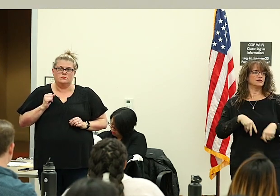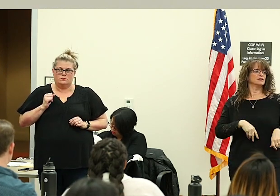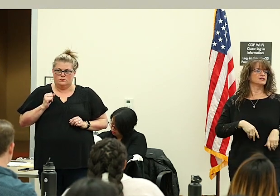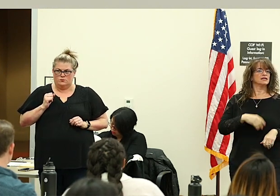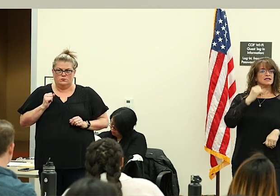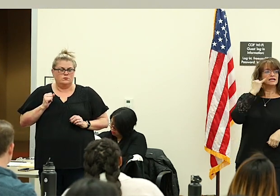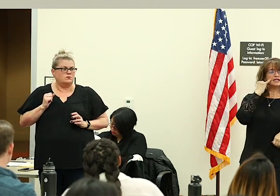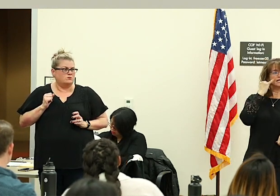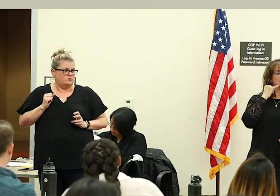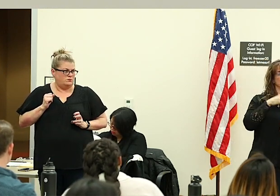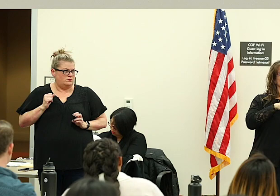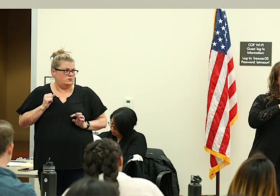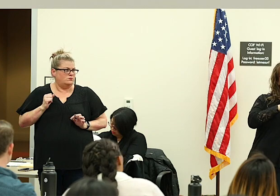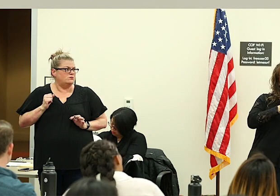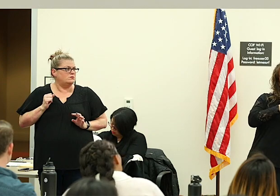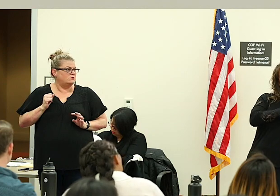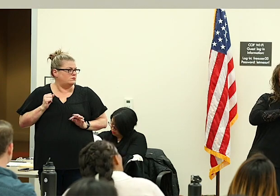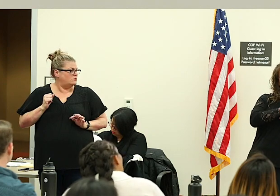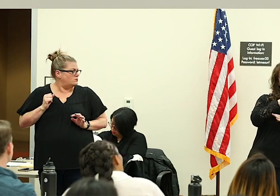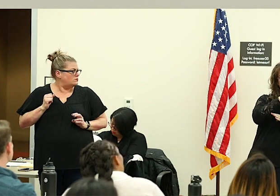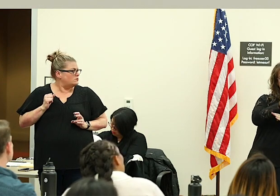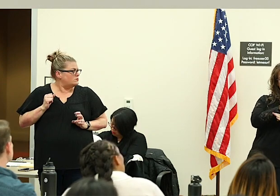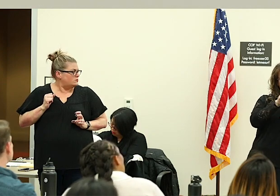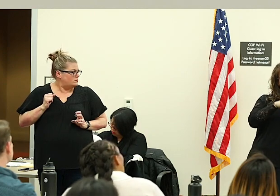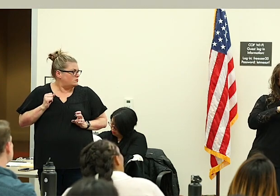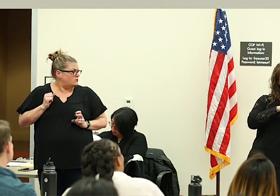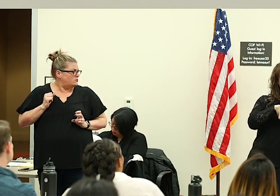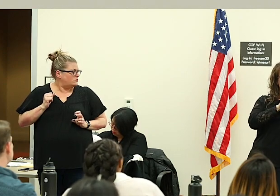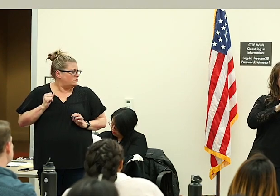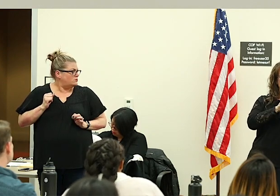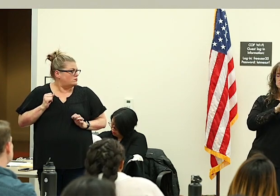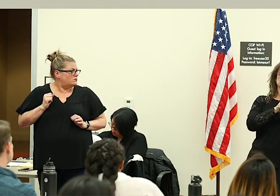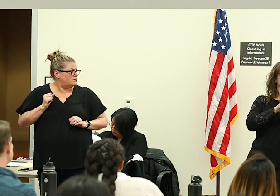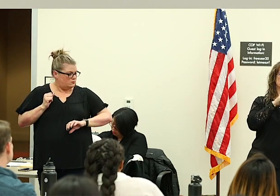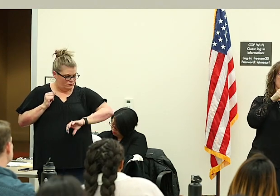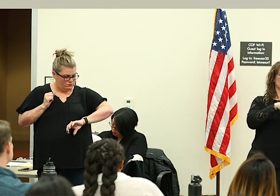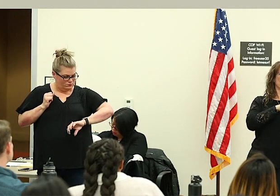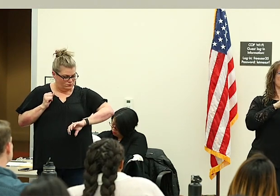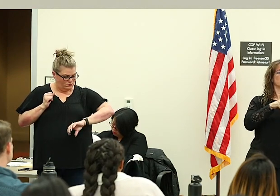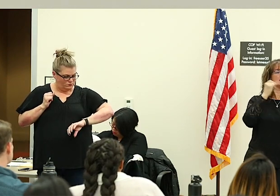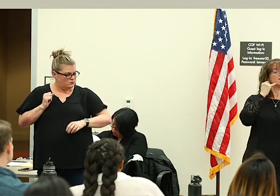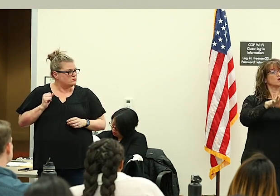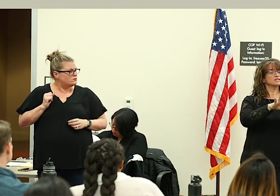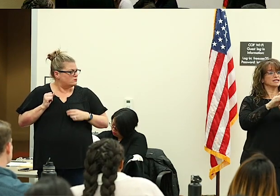for the pre-application phase, but if you are selected to move forward for the full application phase you will need it.